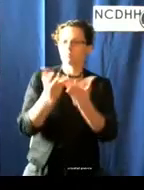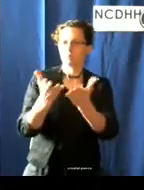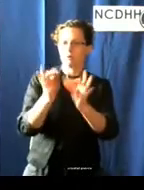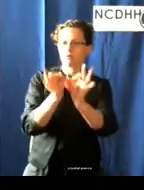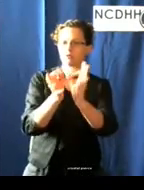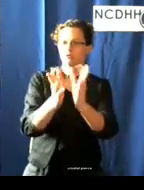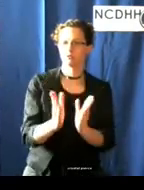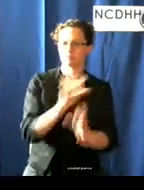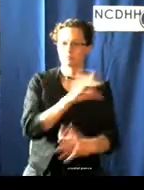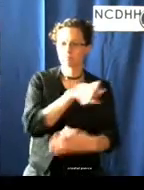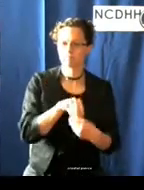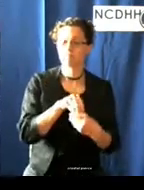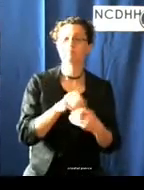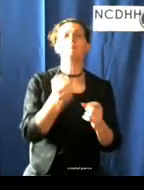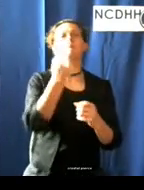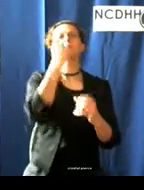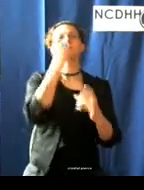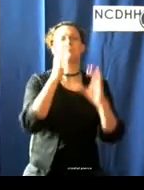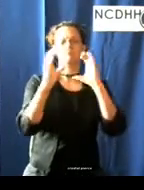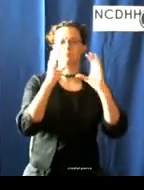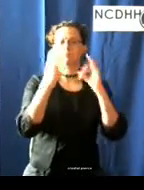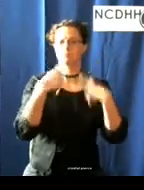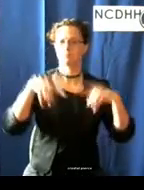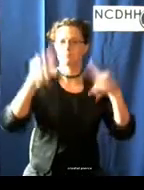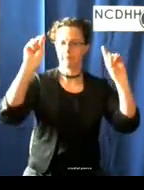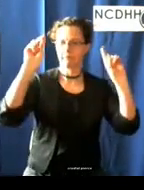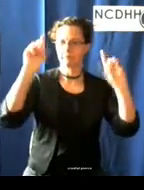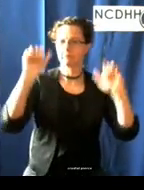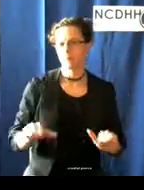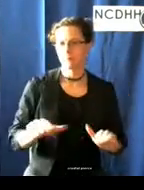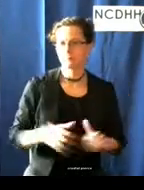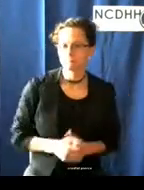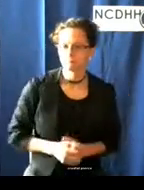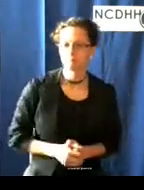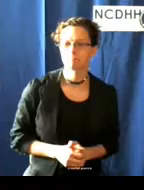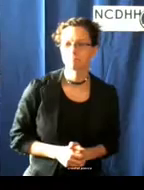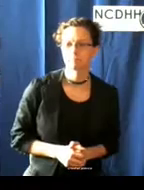PROVIDED TO ENSURE EFFECTIVE COMMUNICATION ACCESS